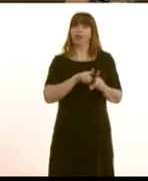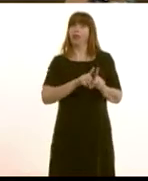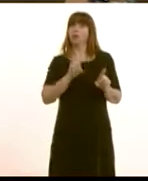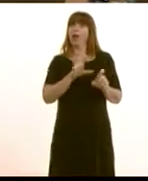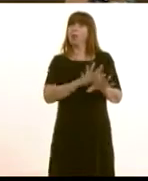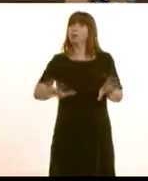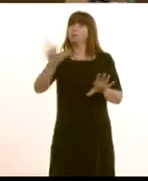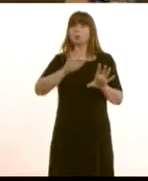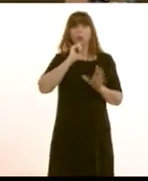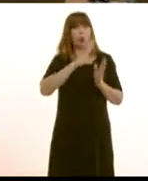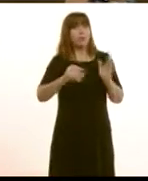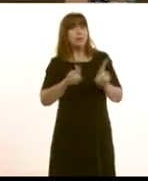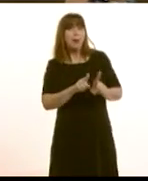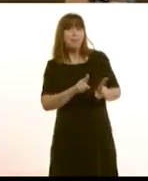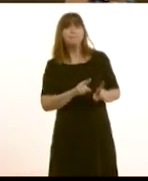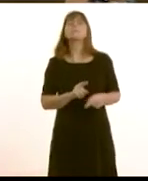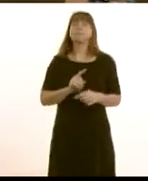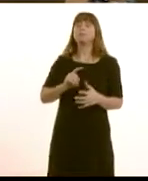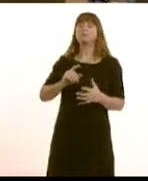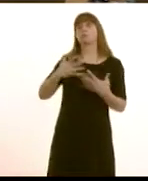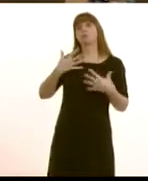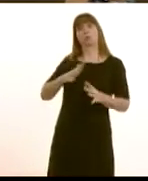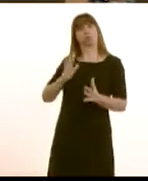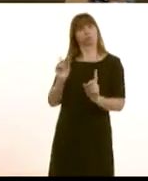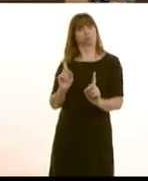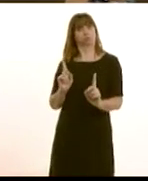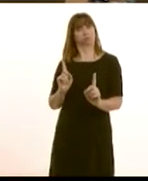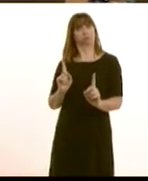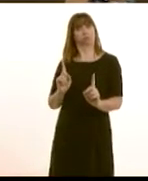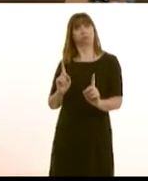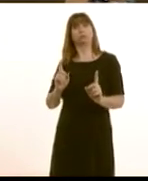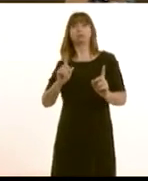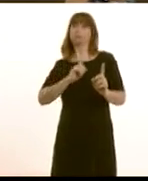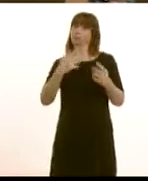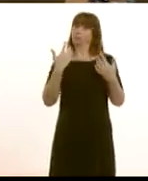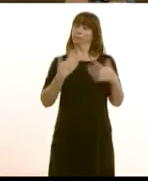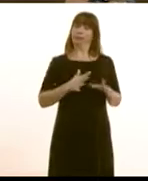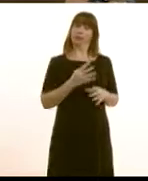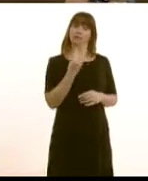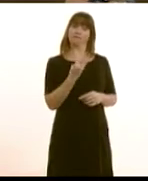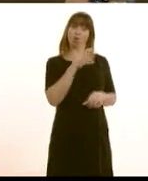Carwyn Jones: Yes. The overall aim of all four of the pathfinder pilot proposals is